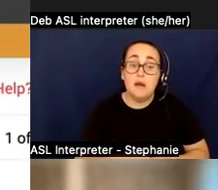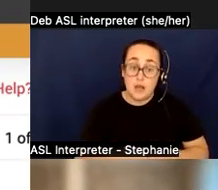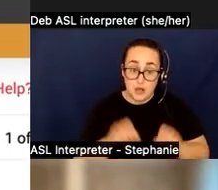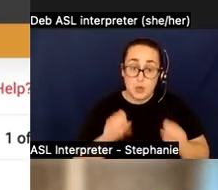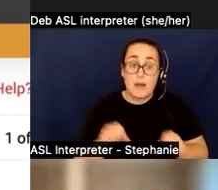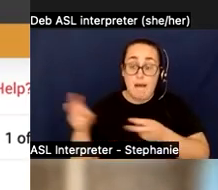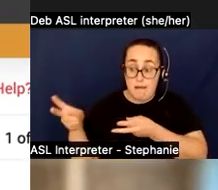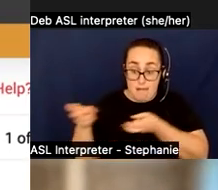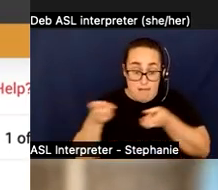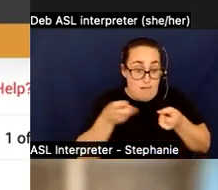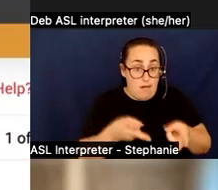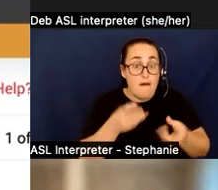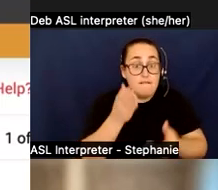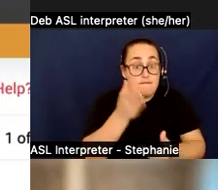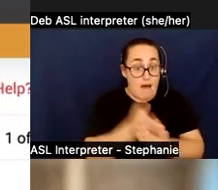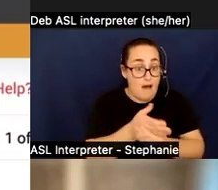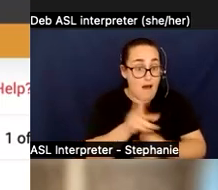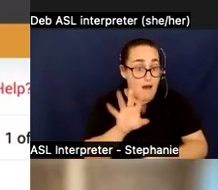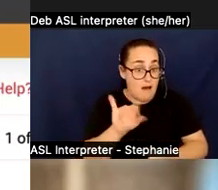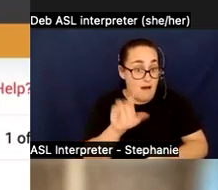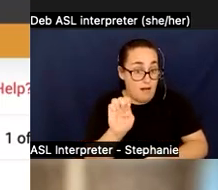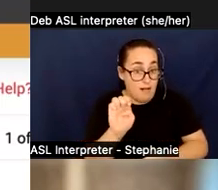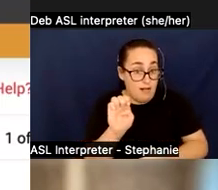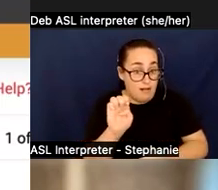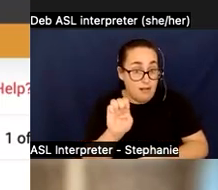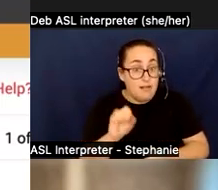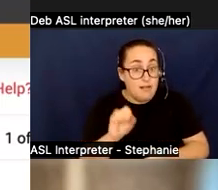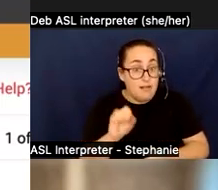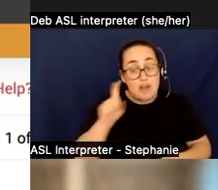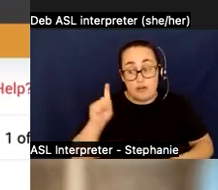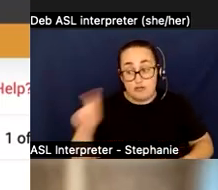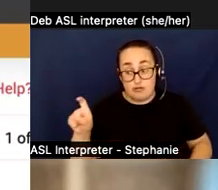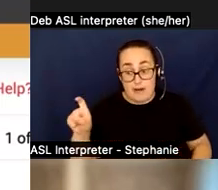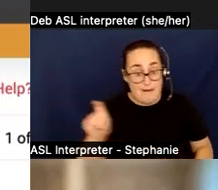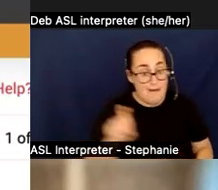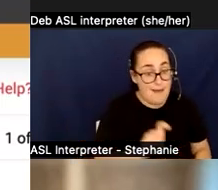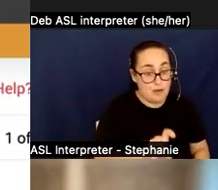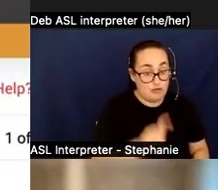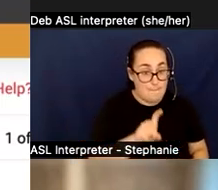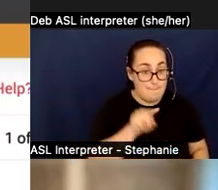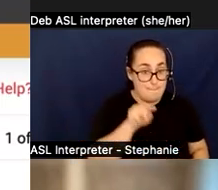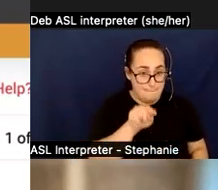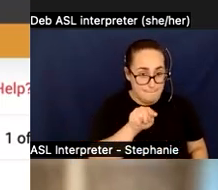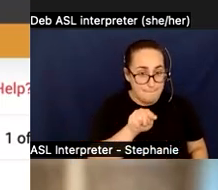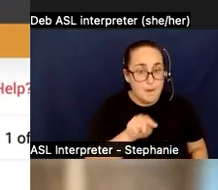into this field. If you drag and drop, just drag them right here. And if you want to upload, click